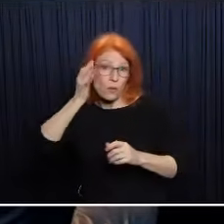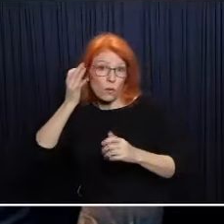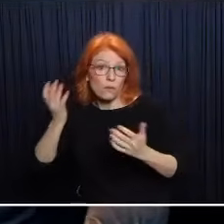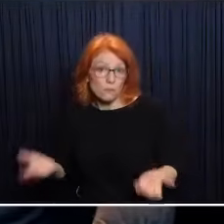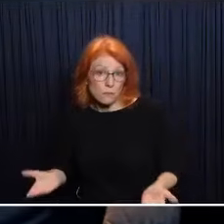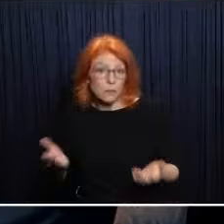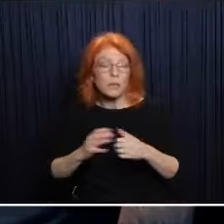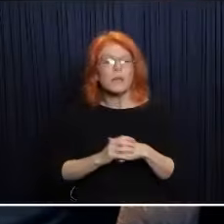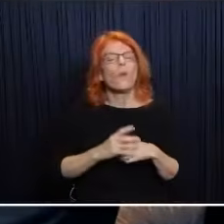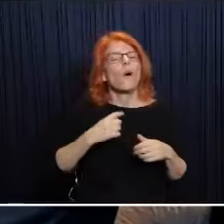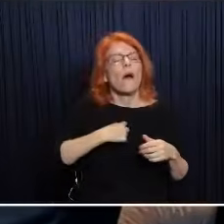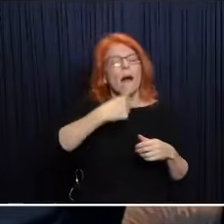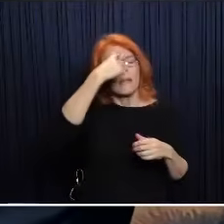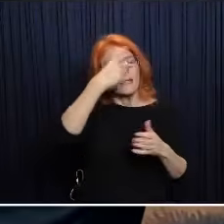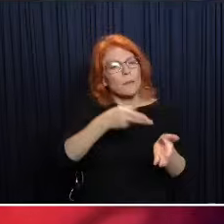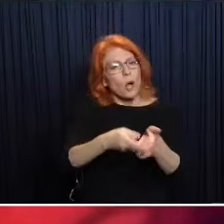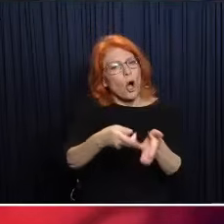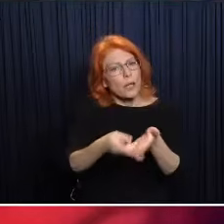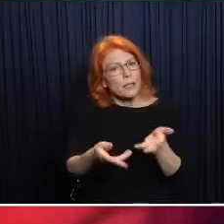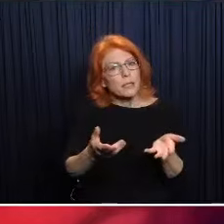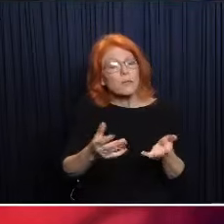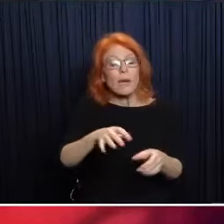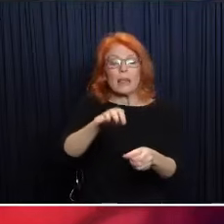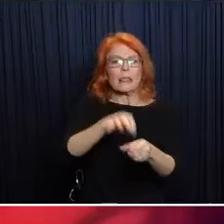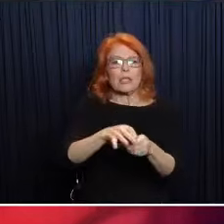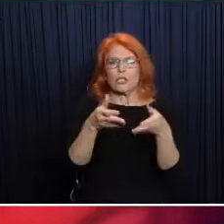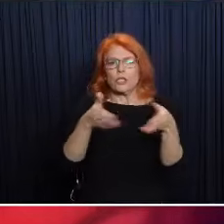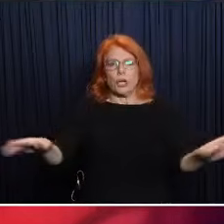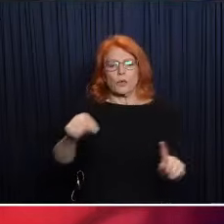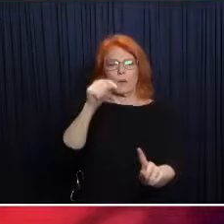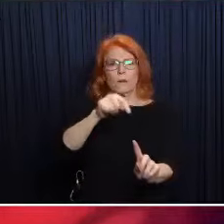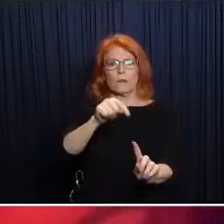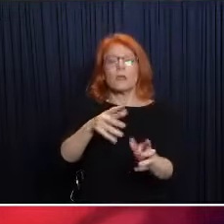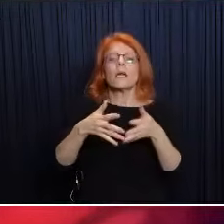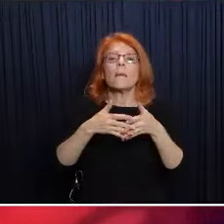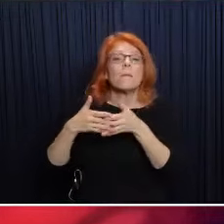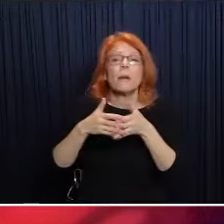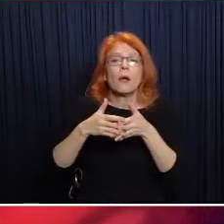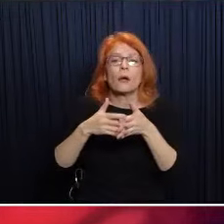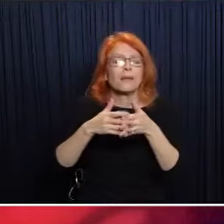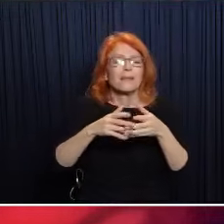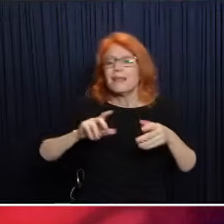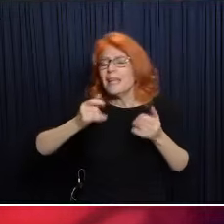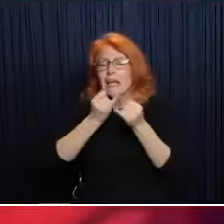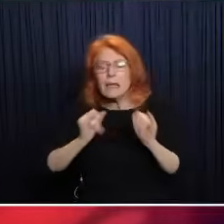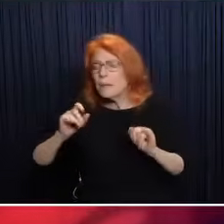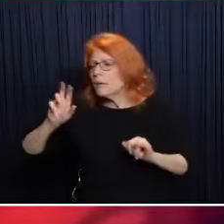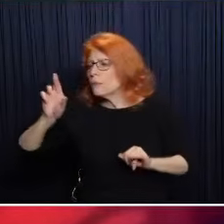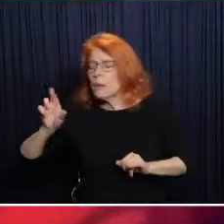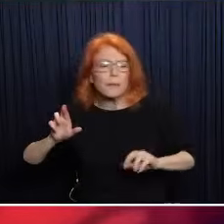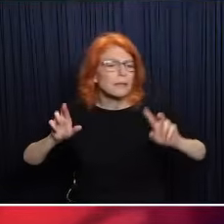TO LOCAL OFFICIALS CONSIDERING